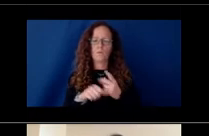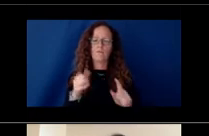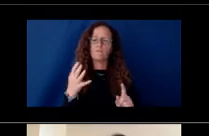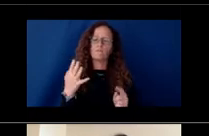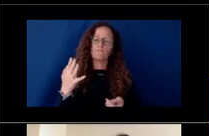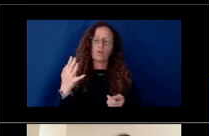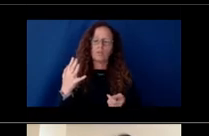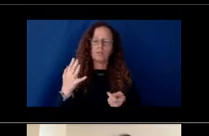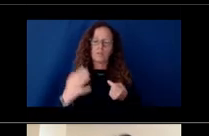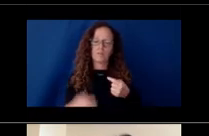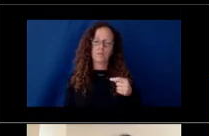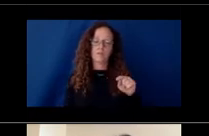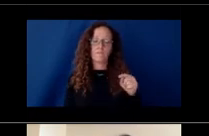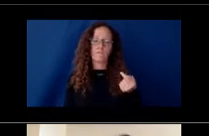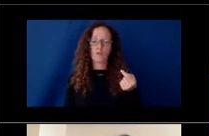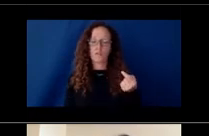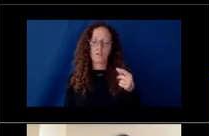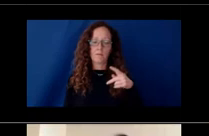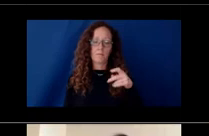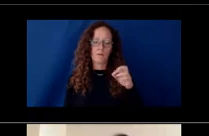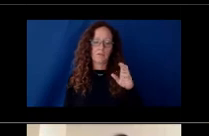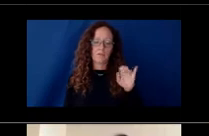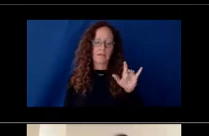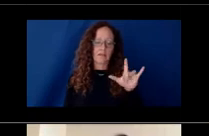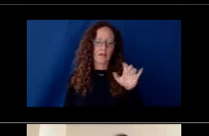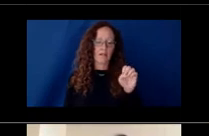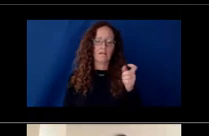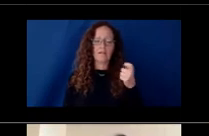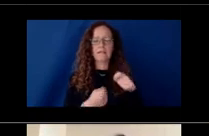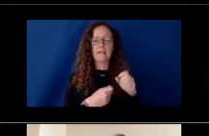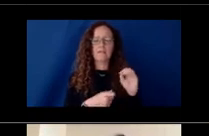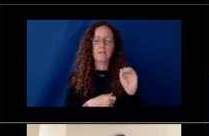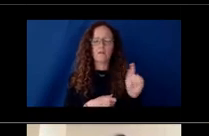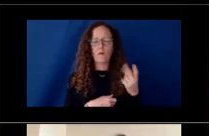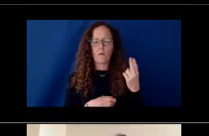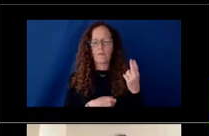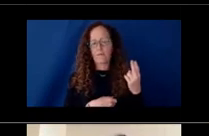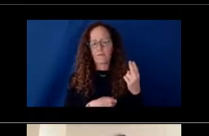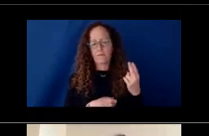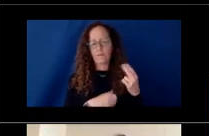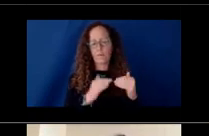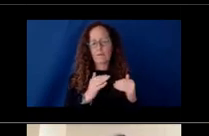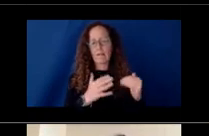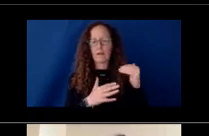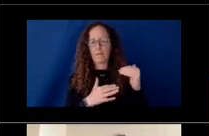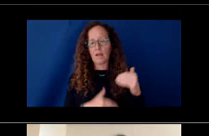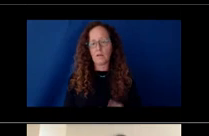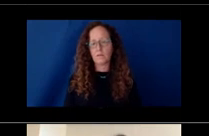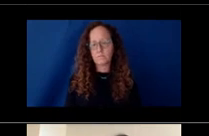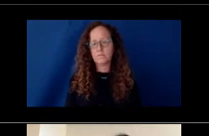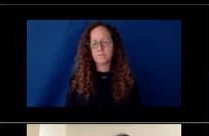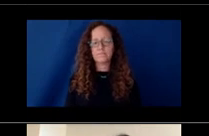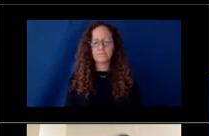rather than the zeroth percentile, essentially, so, just a little bit higher.